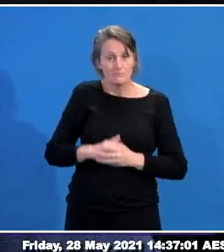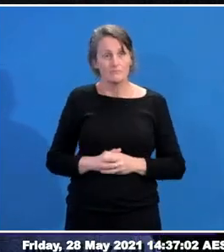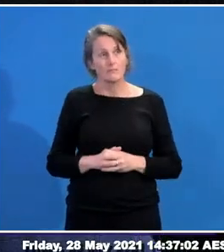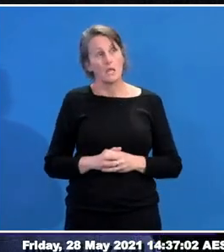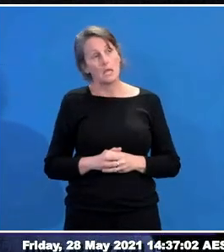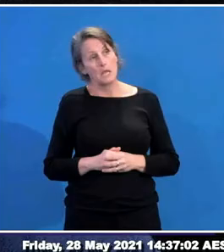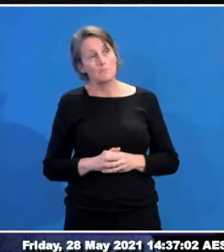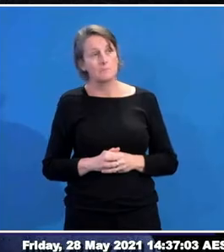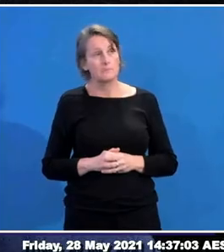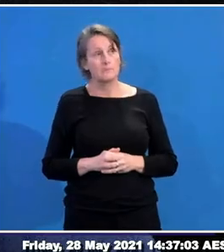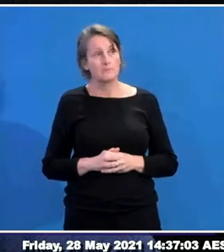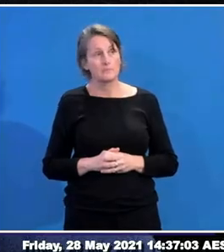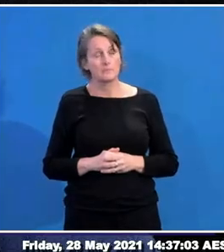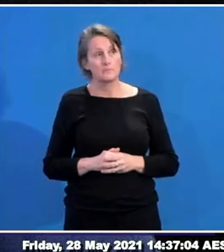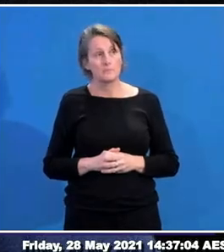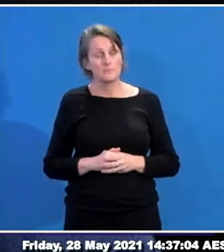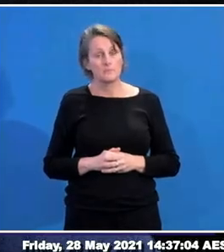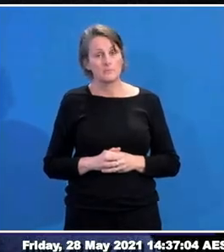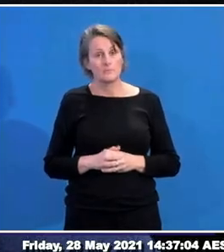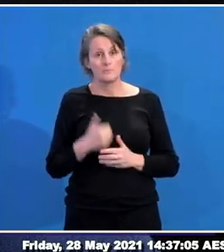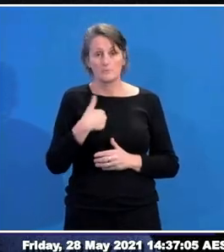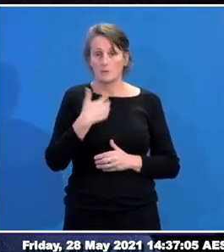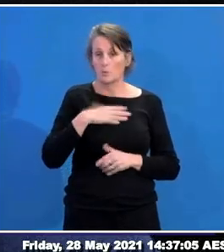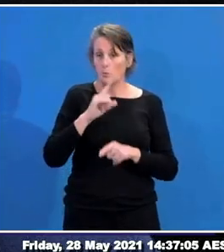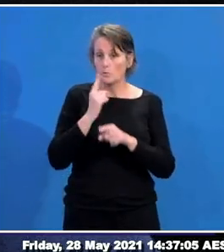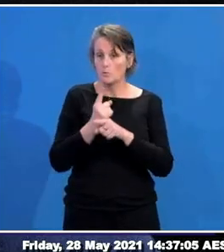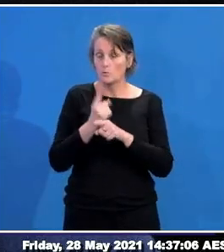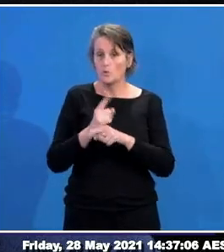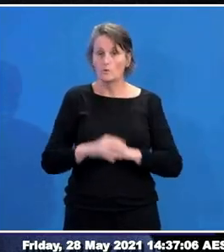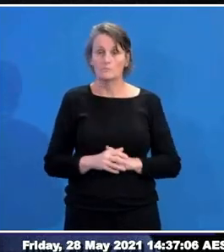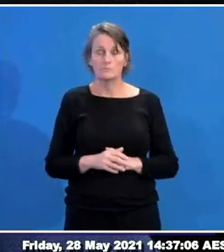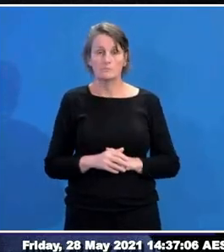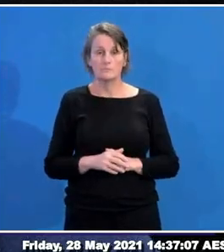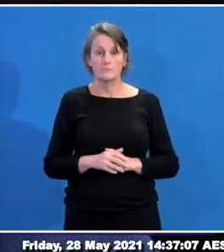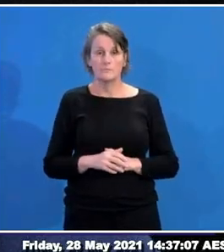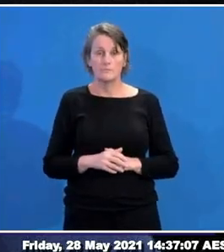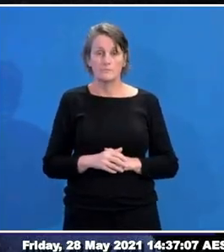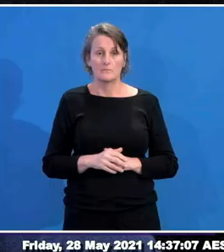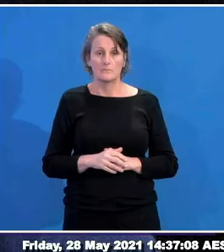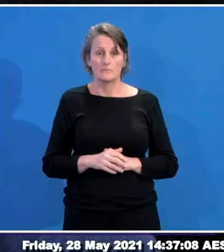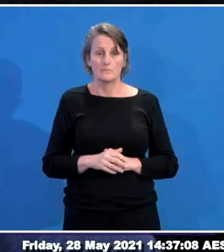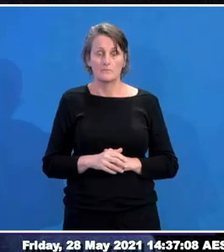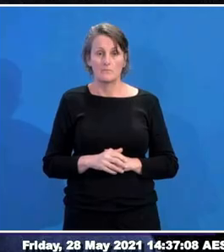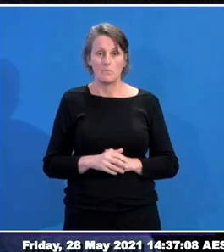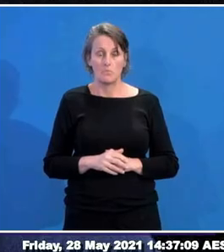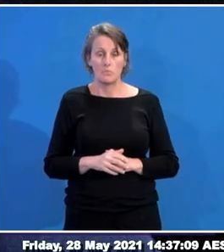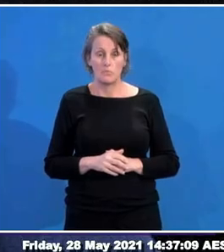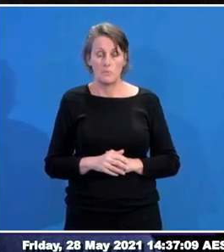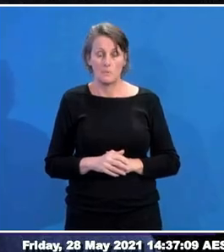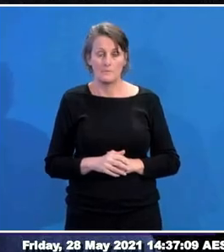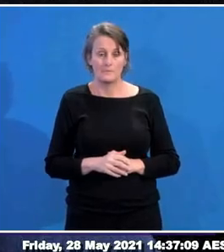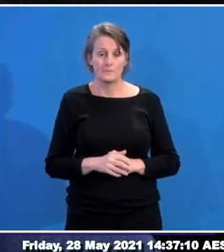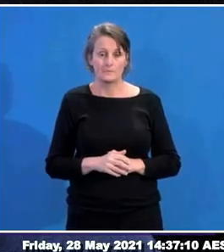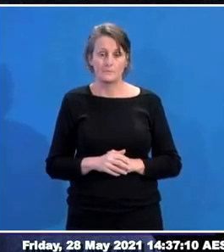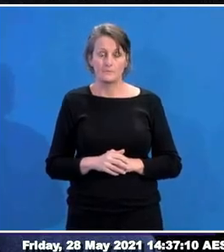Well, I would make the observation that as part of the registration process, I